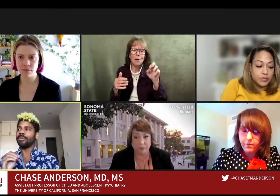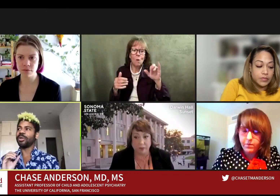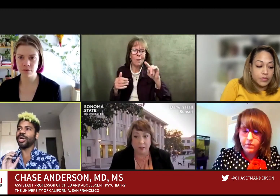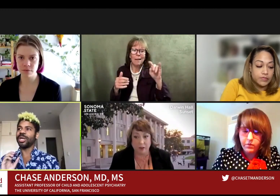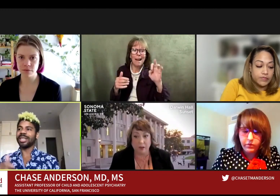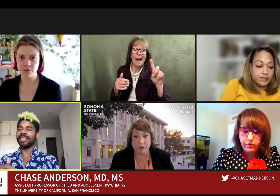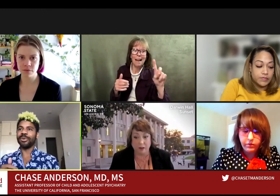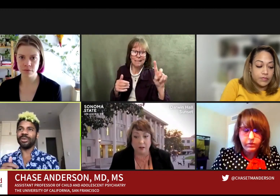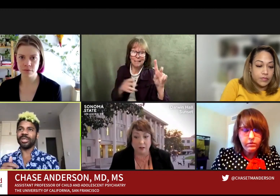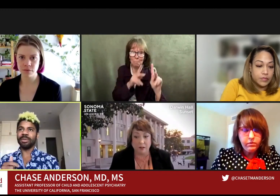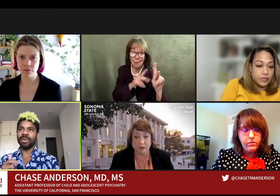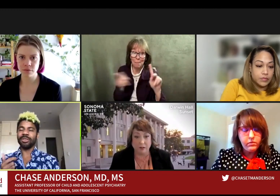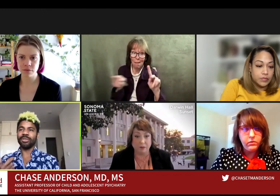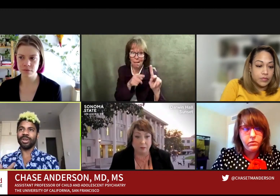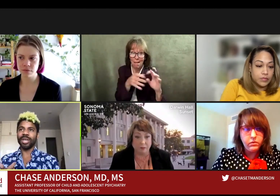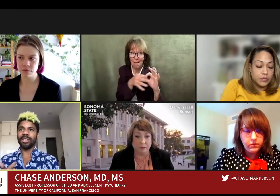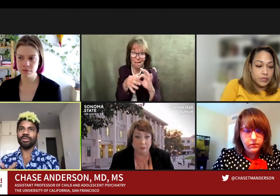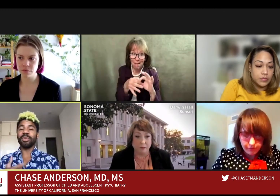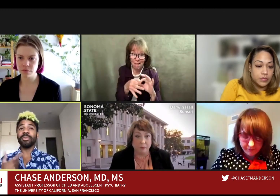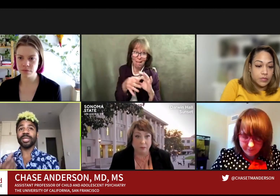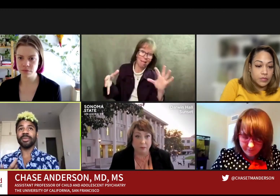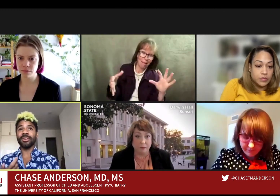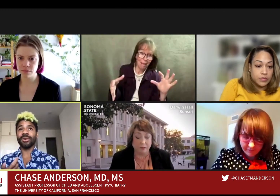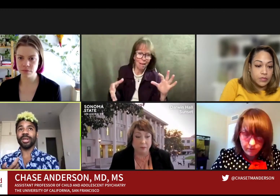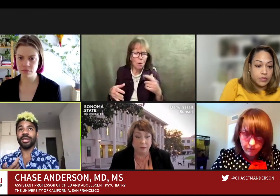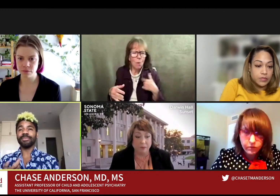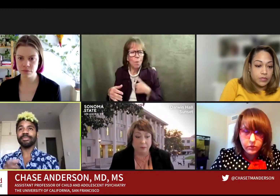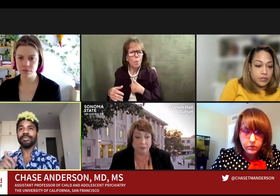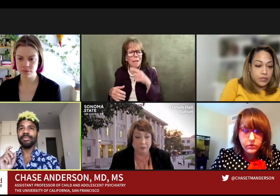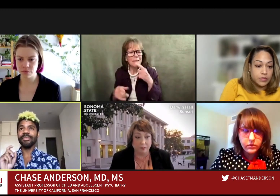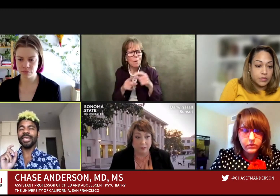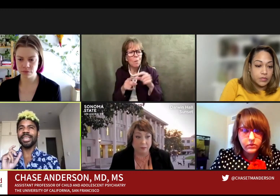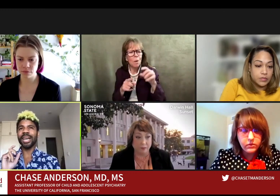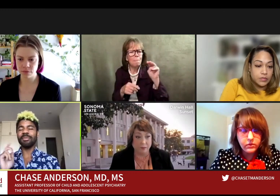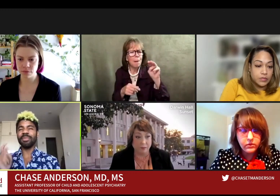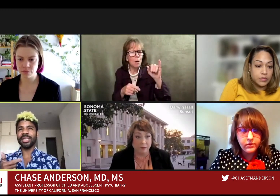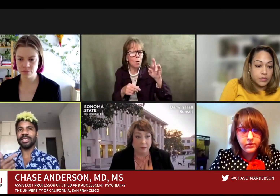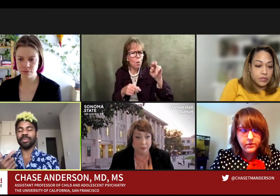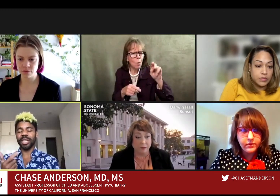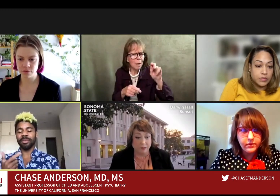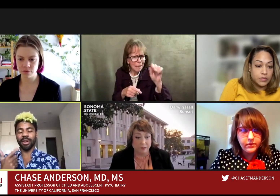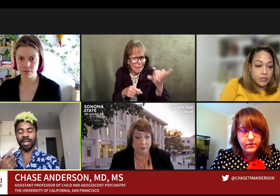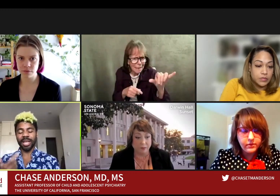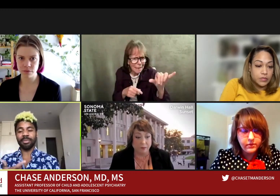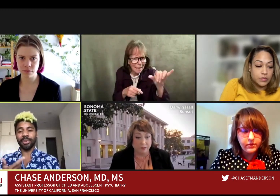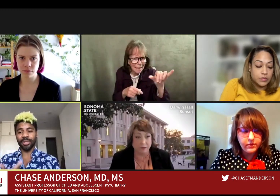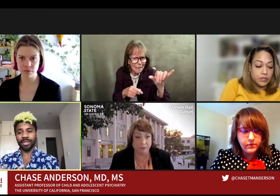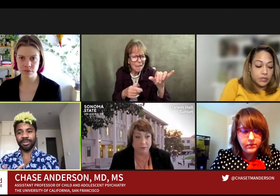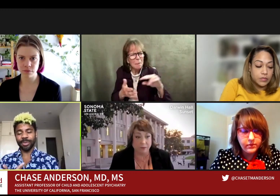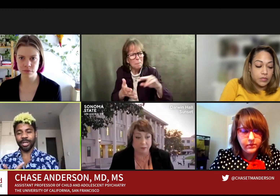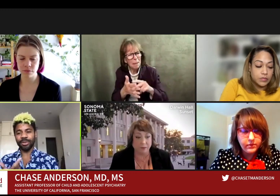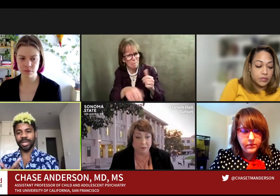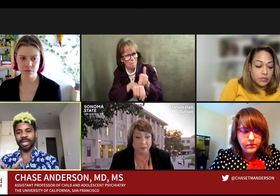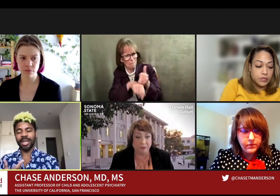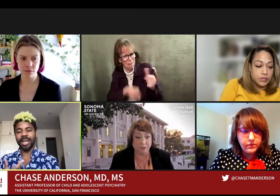A lot of the time when you say minority, or when people say minority, it kinda places blame on that person who's a minority.